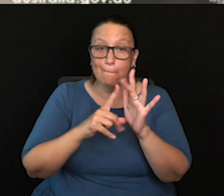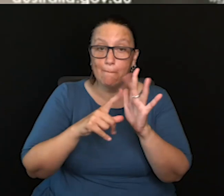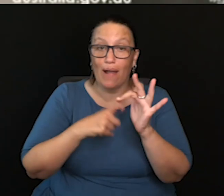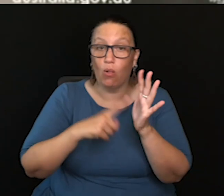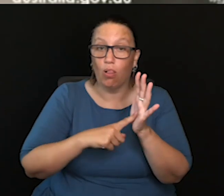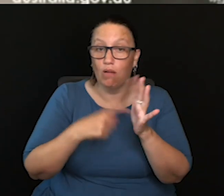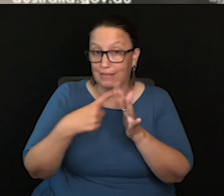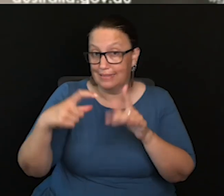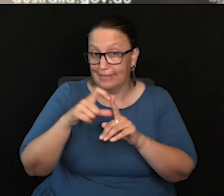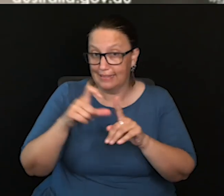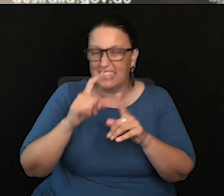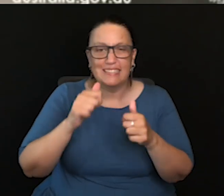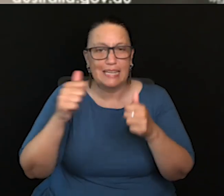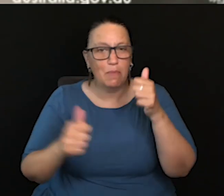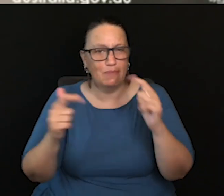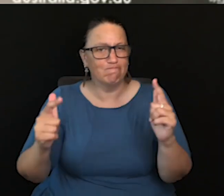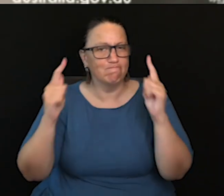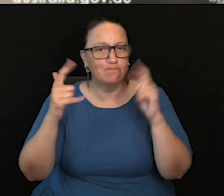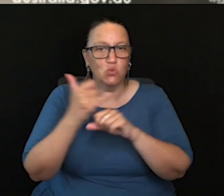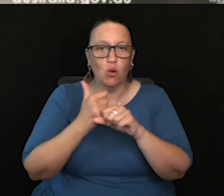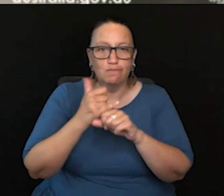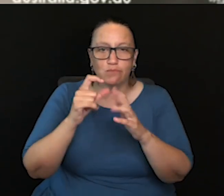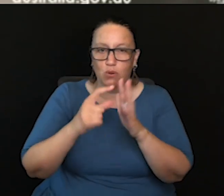the Deputy Chief Medical Officer of Australia.